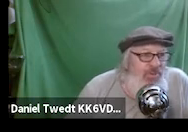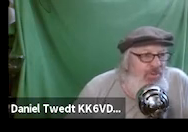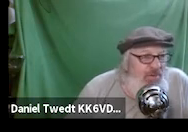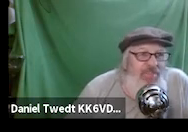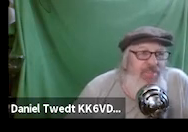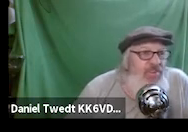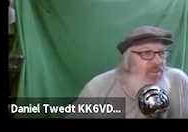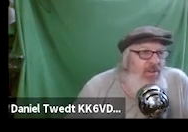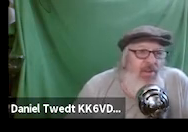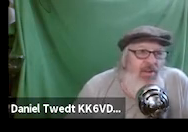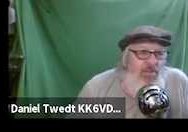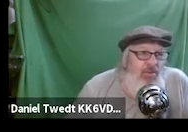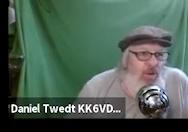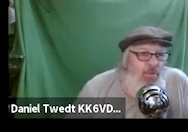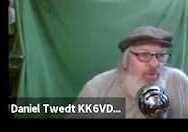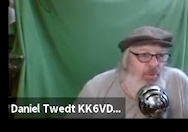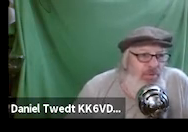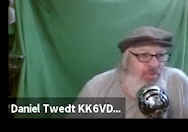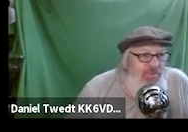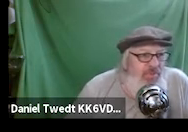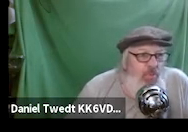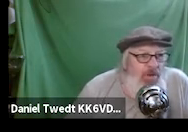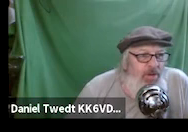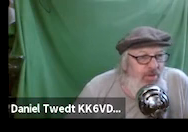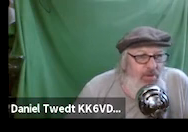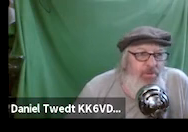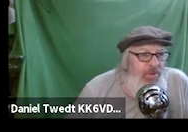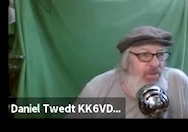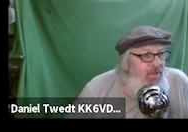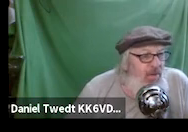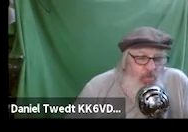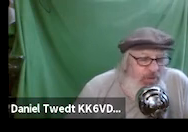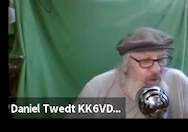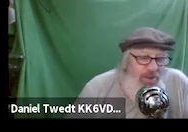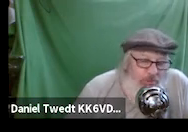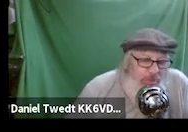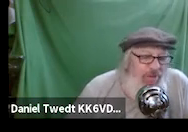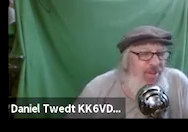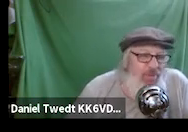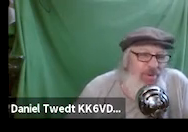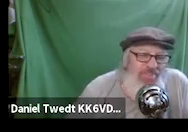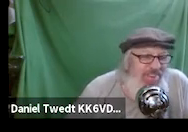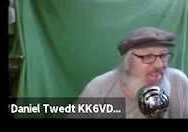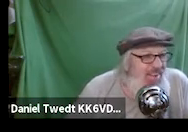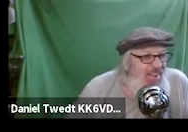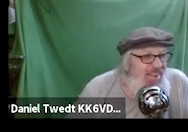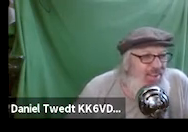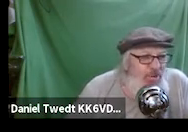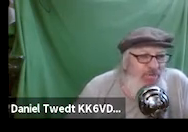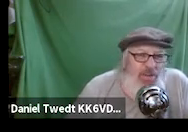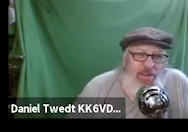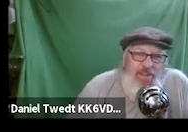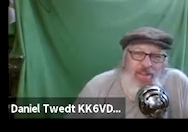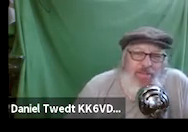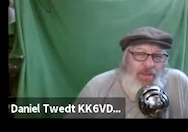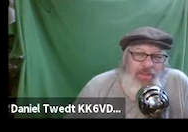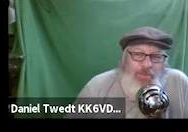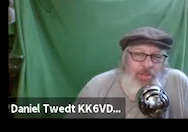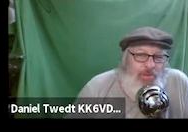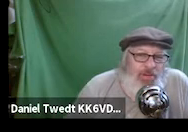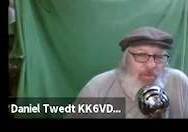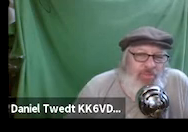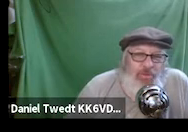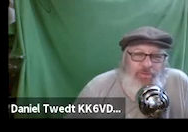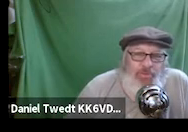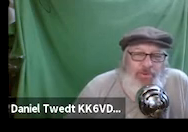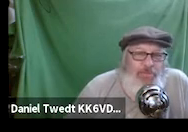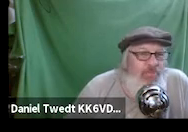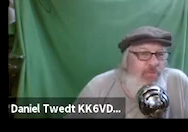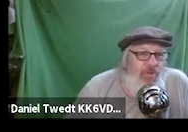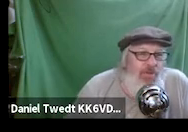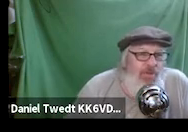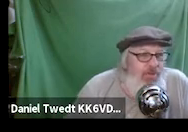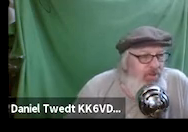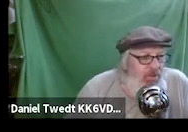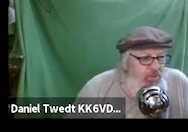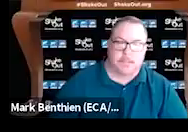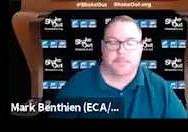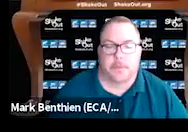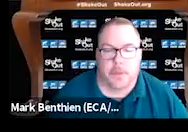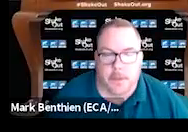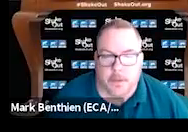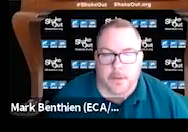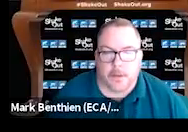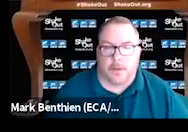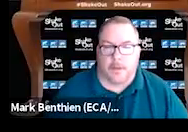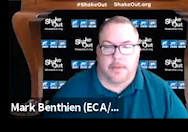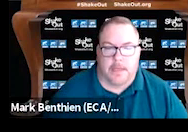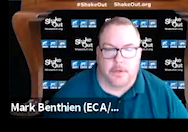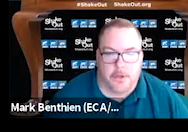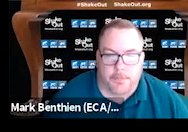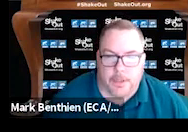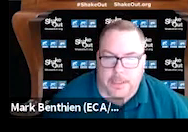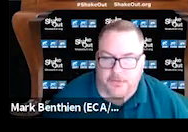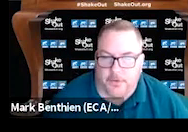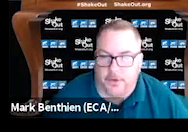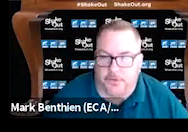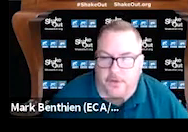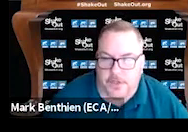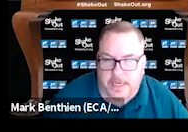Daniel Twedt KK6VDR: identified with the database and that that Square, but if you needed to direct people to a particular location, the what three words it's what letter three or what what number three words and Bridget fi I think that could be a great resource for you know.